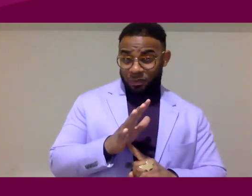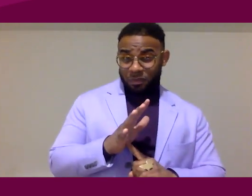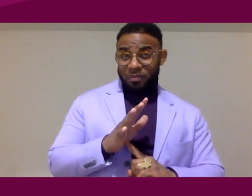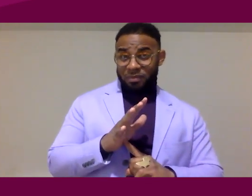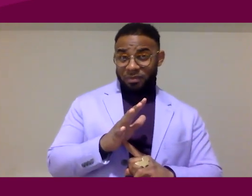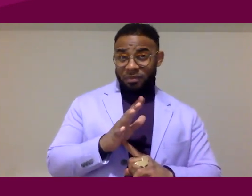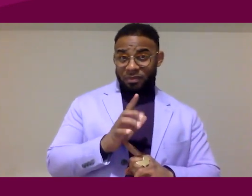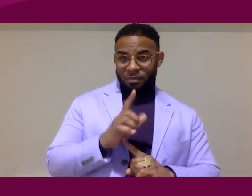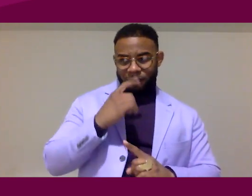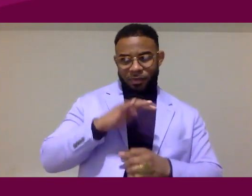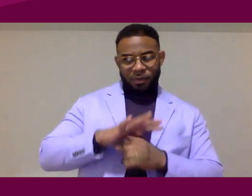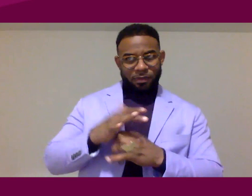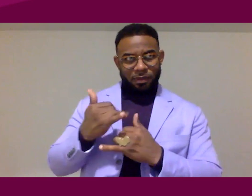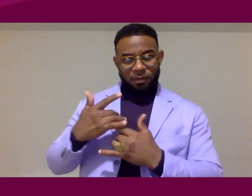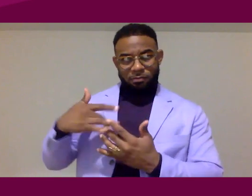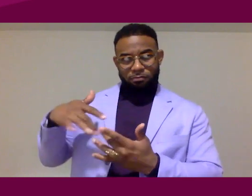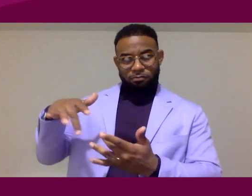is still around.